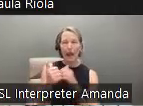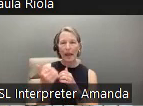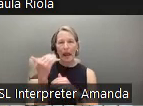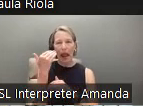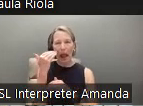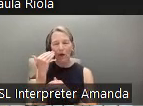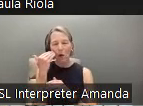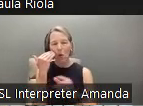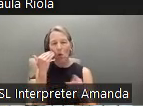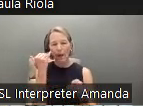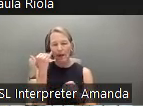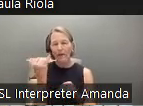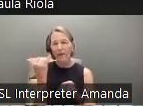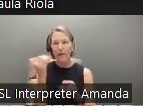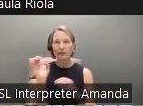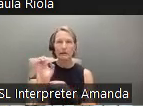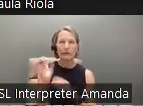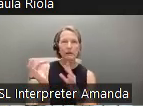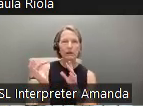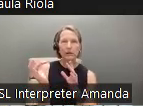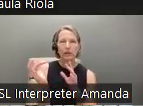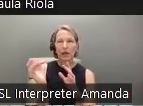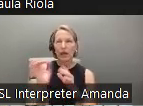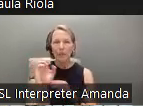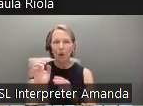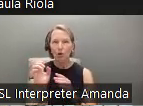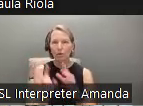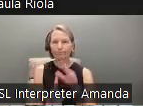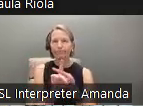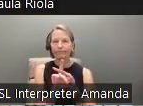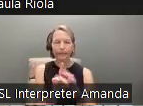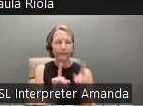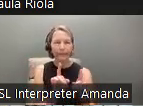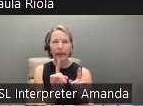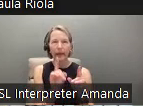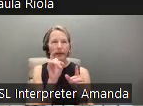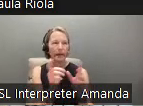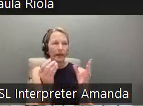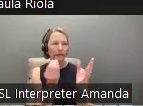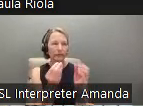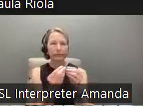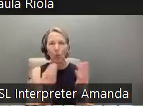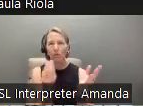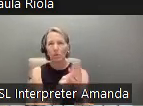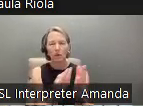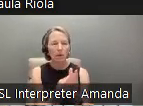like a emergency con emergency comes up and they need additional funding is there a way